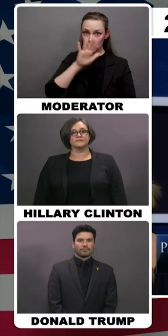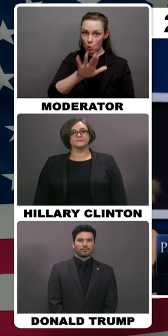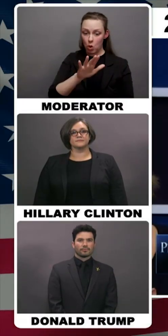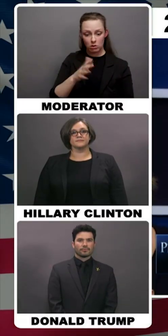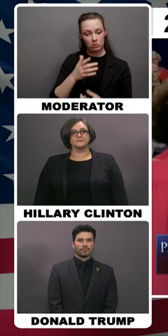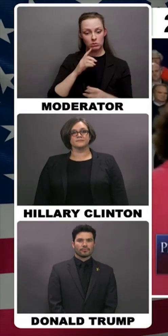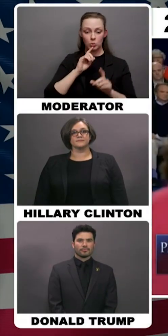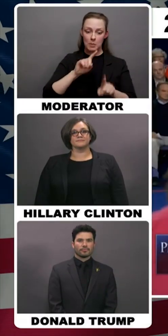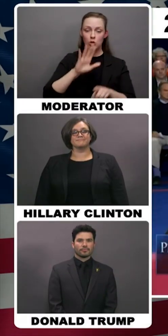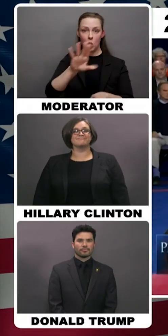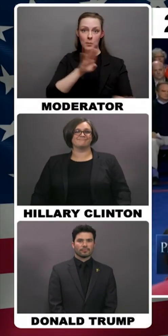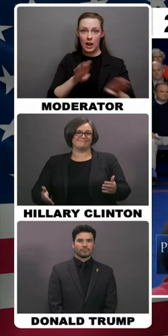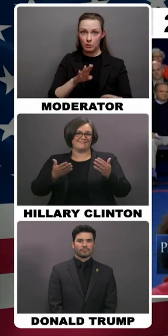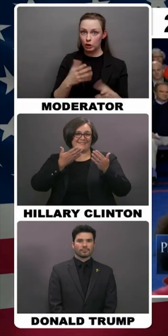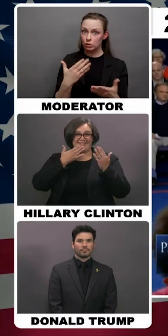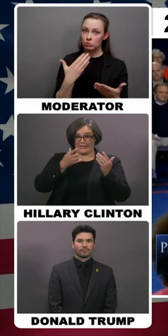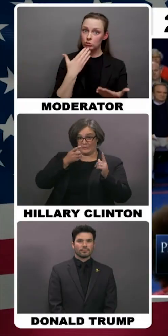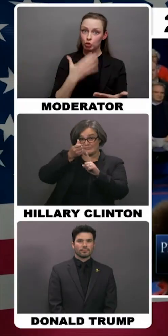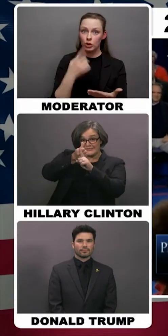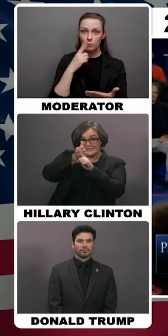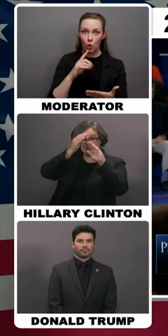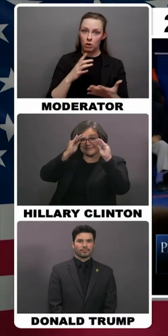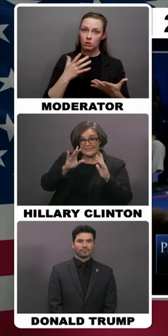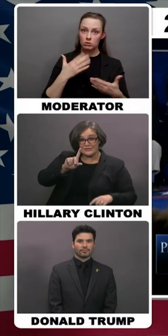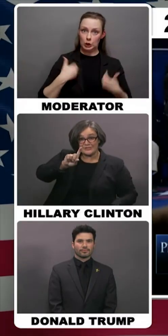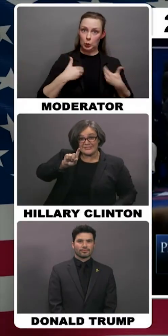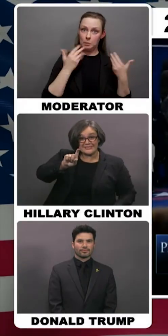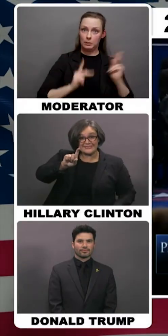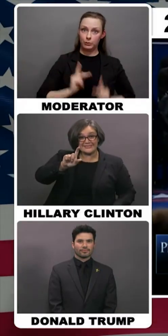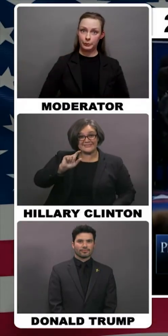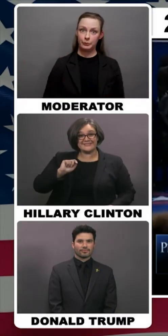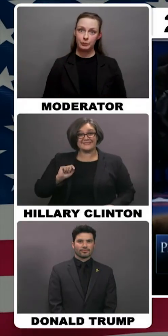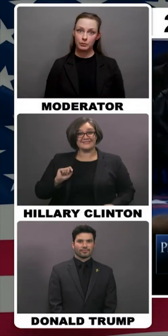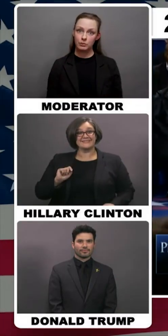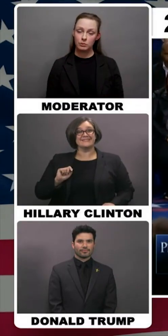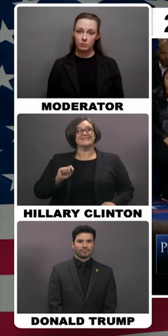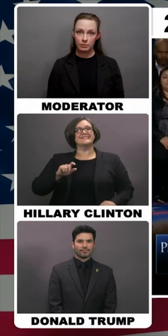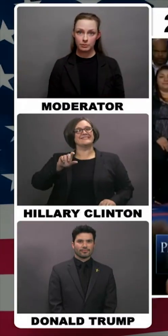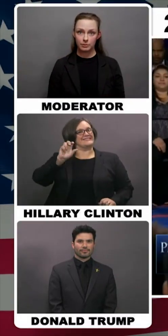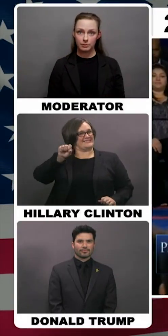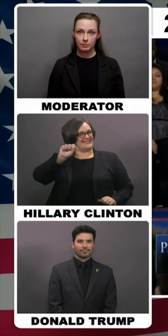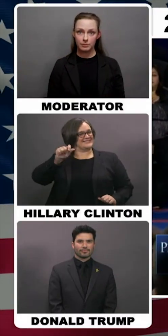Well, thank you. Are, are you a teacher? Um, yes. I think that that's a very good question